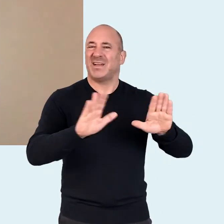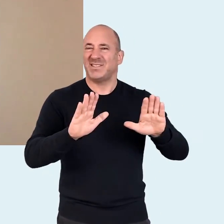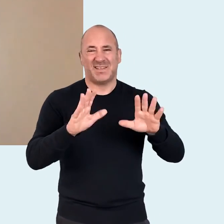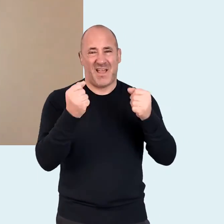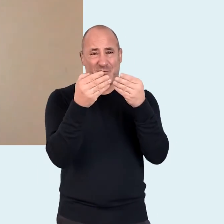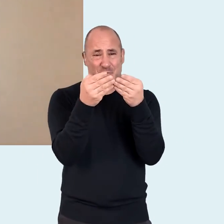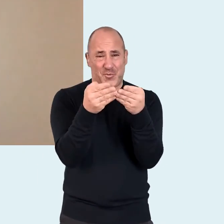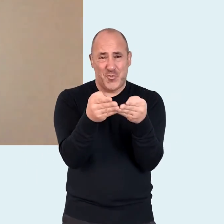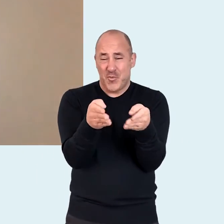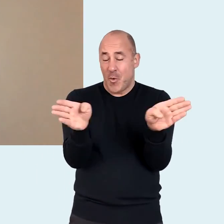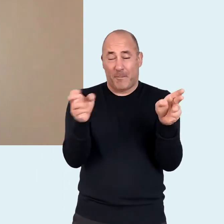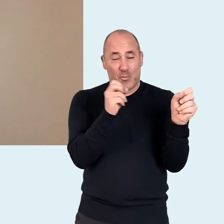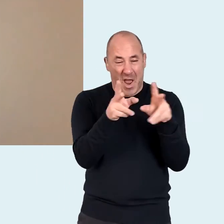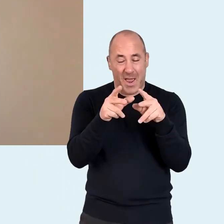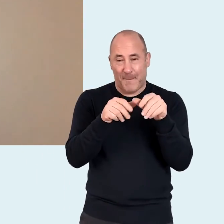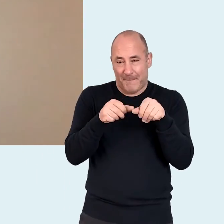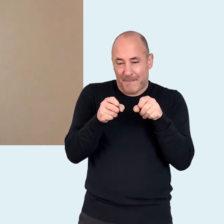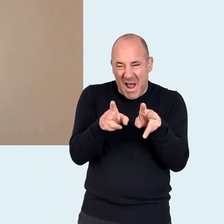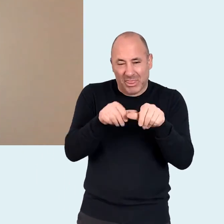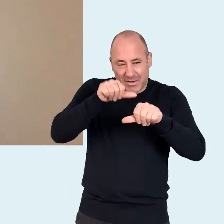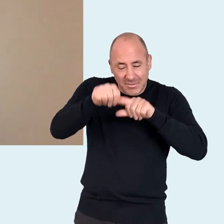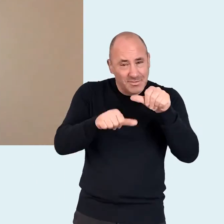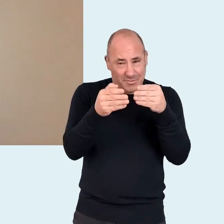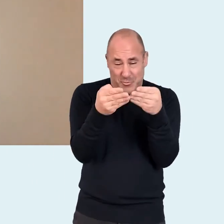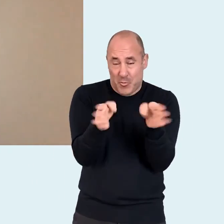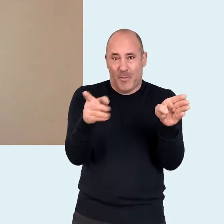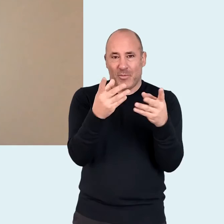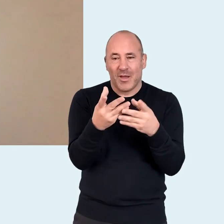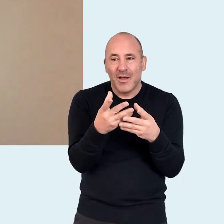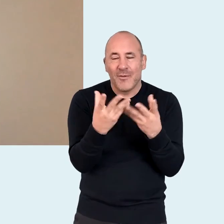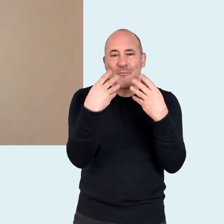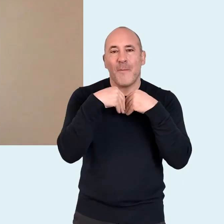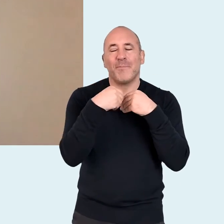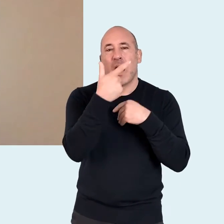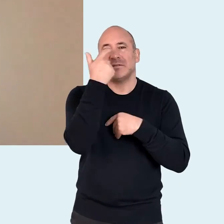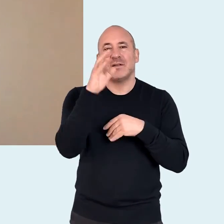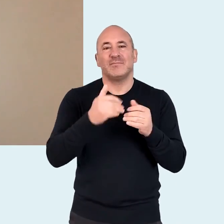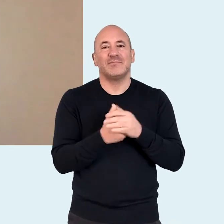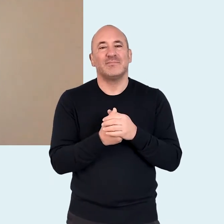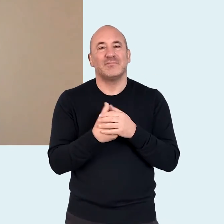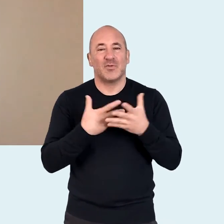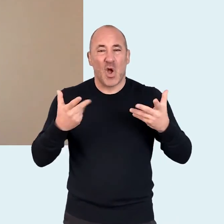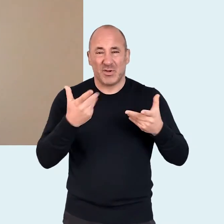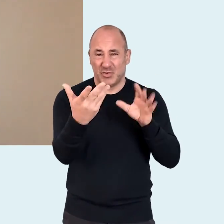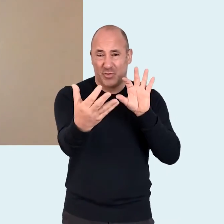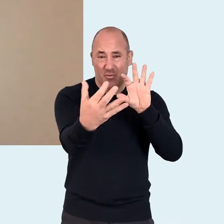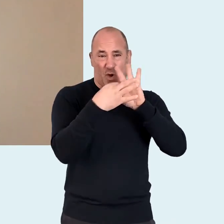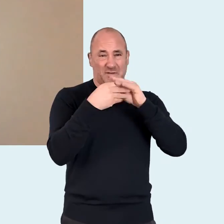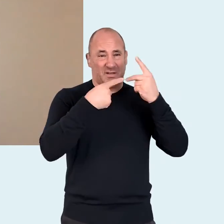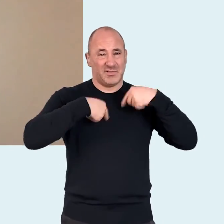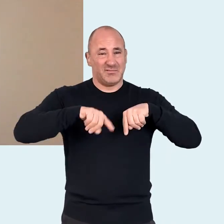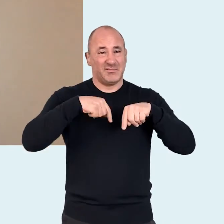one way of working, but encompasses a wide range of approaches and methods. We encourage